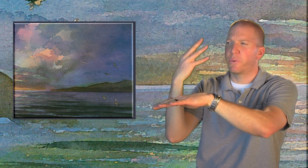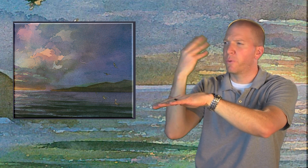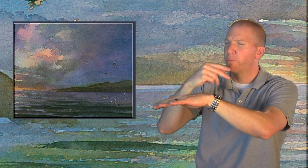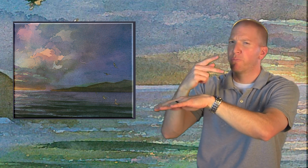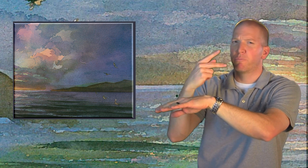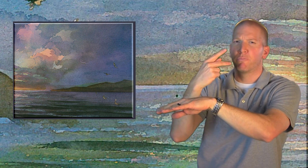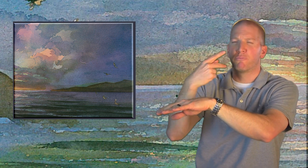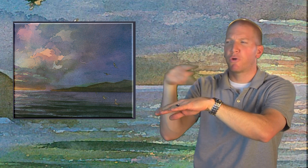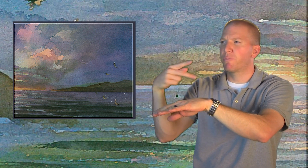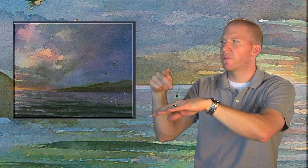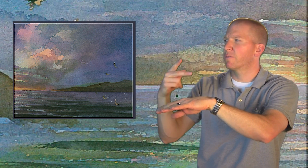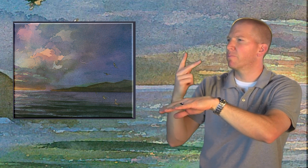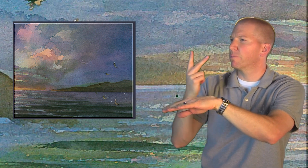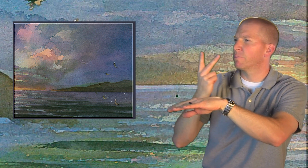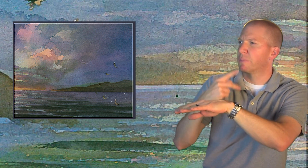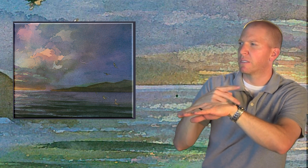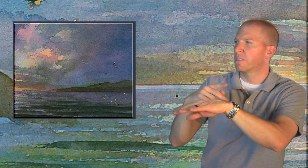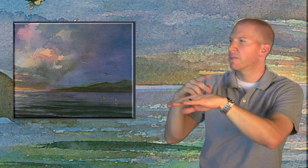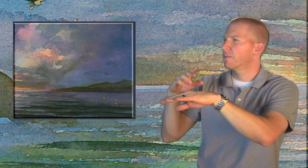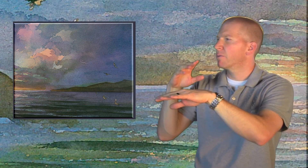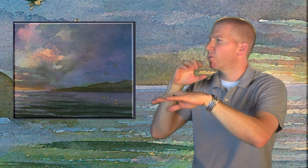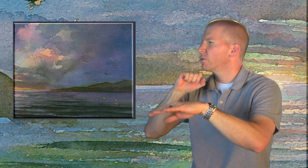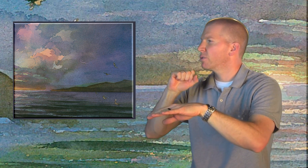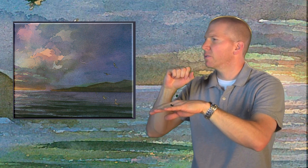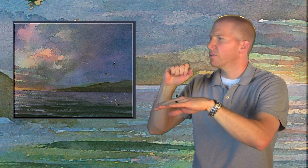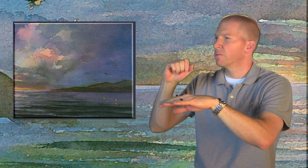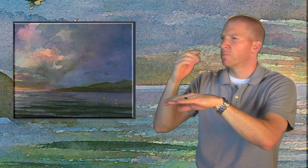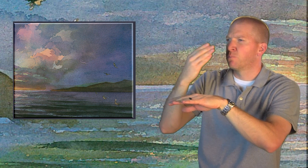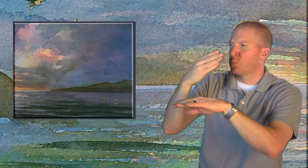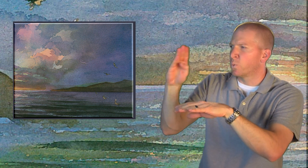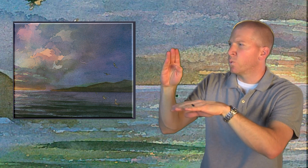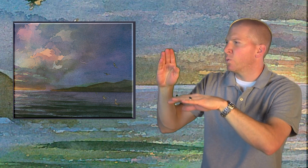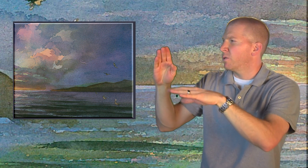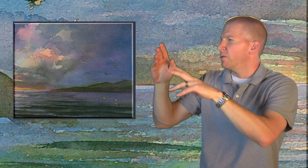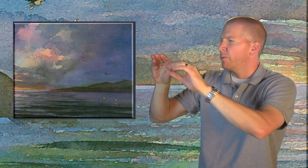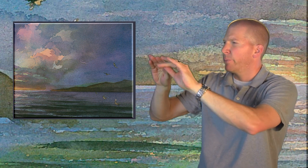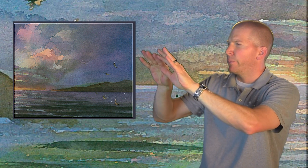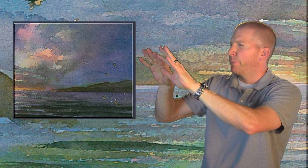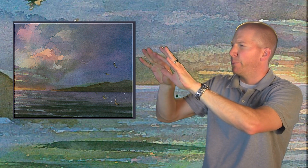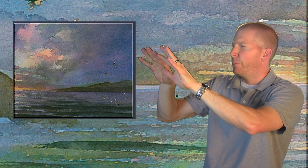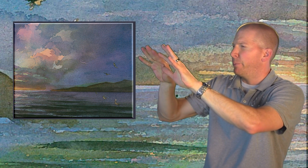(Pink and purple and orange and yellow.) And the sky was getting more and more blue.